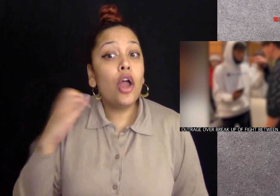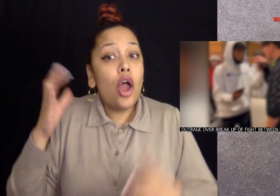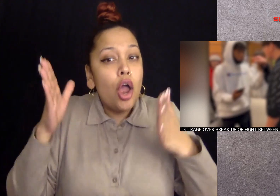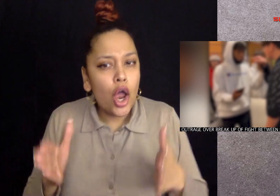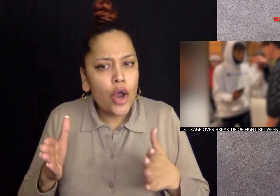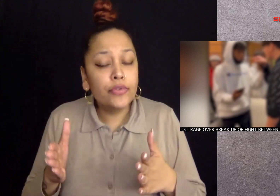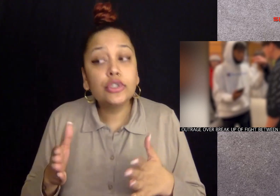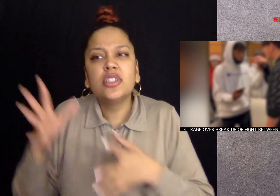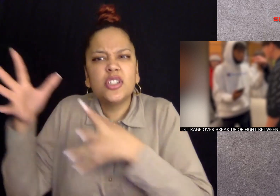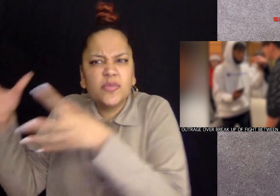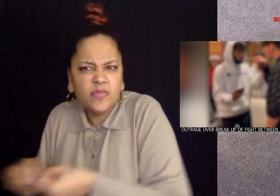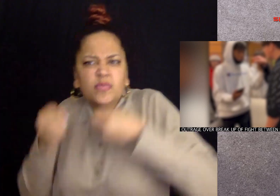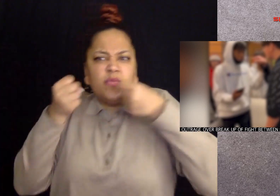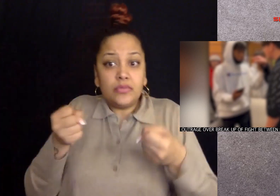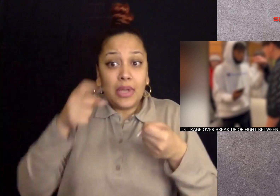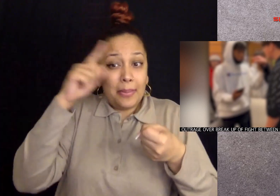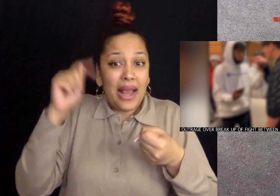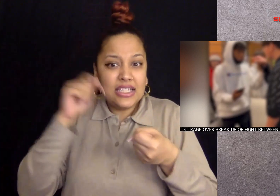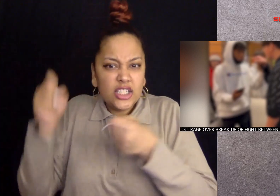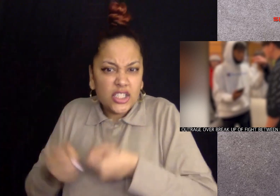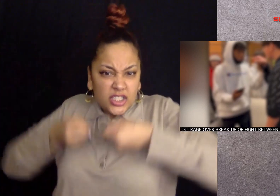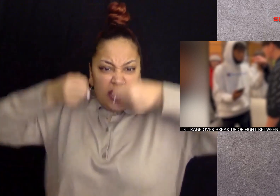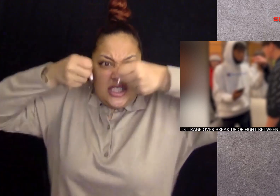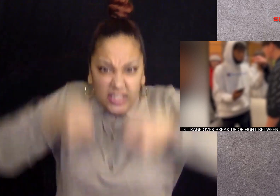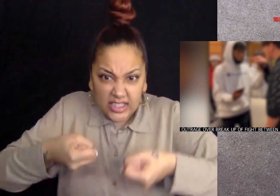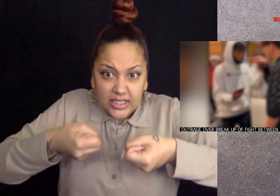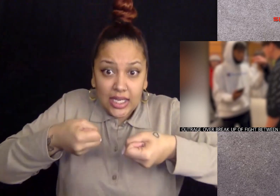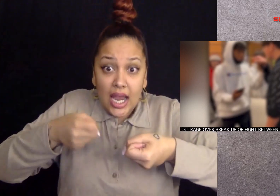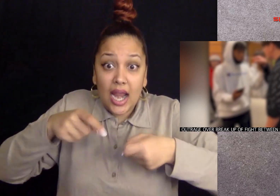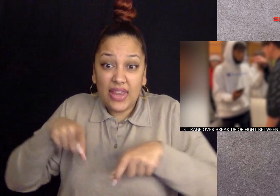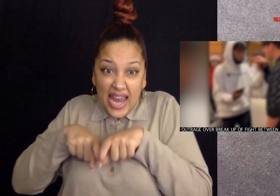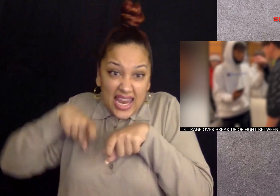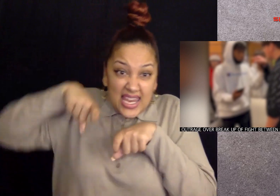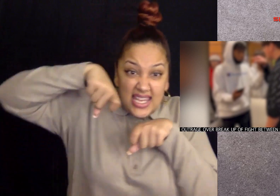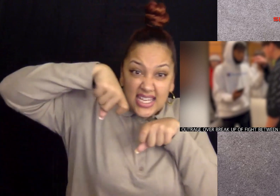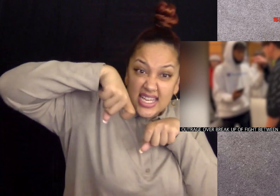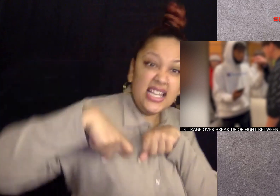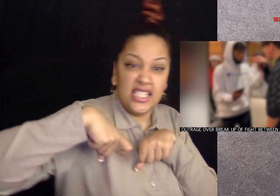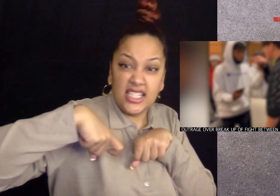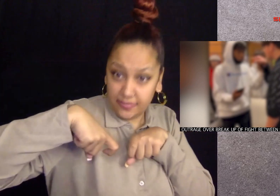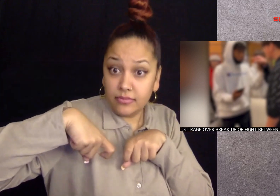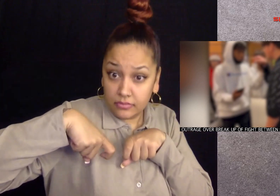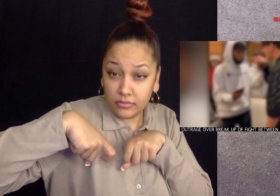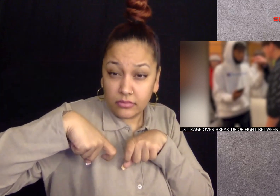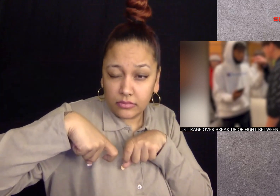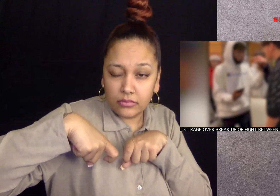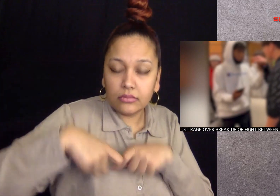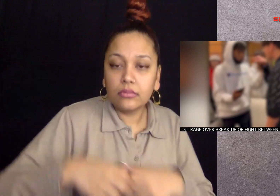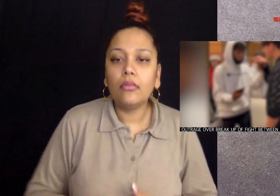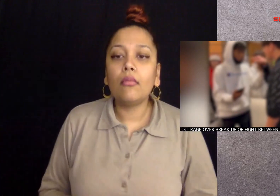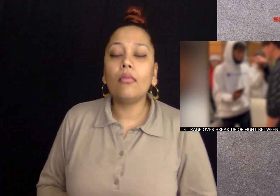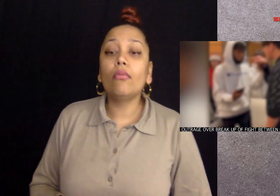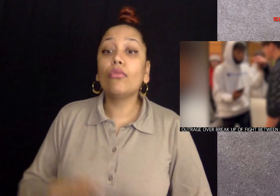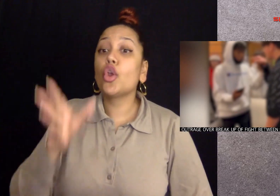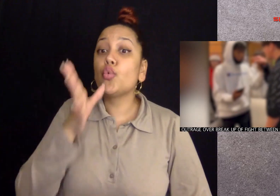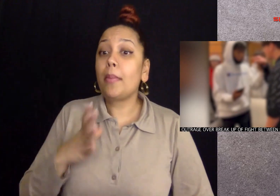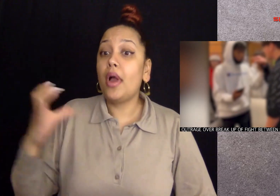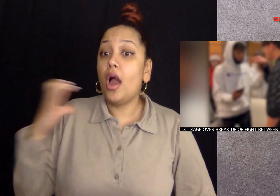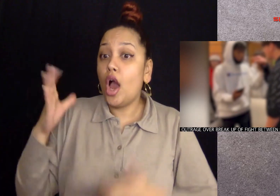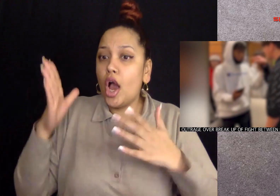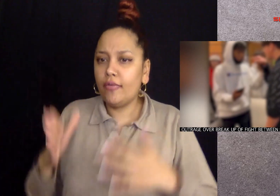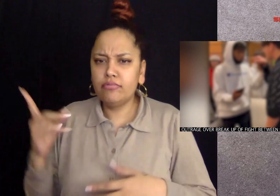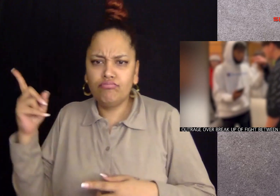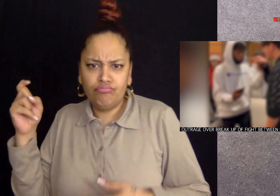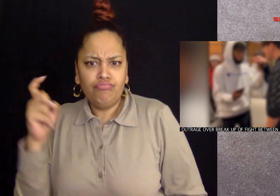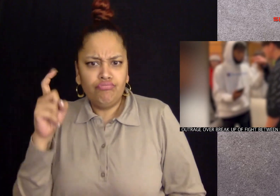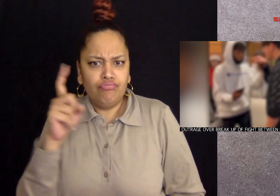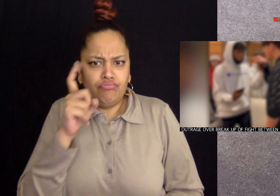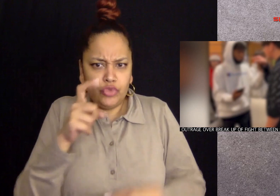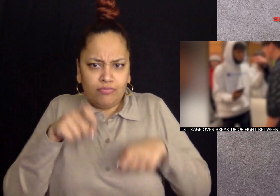the other officer pins the black teen to the ground and kneels on his back the female officer